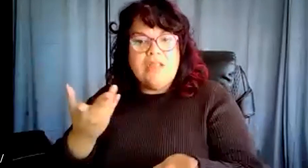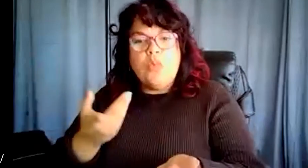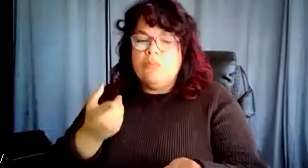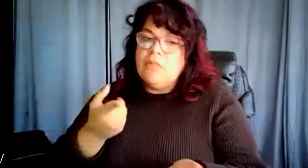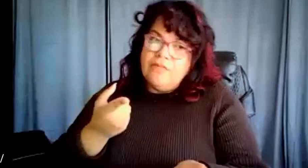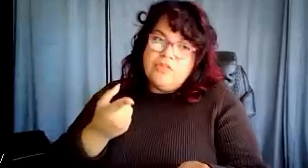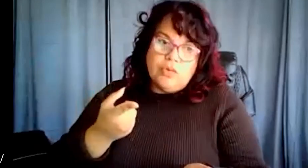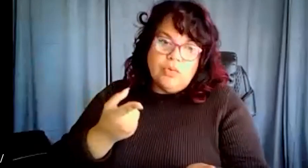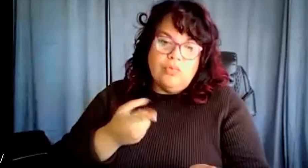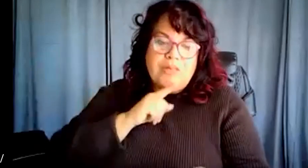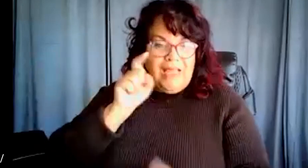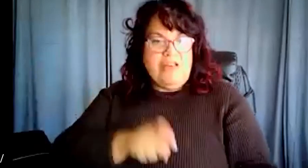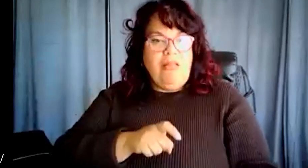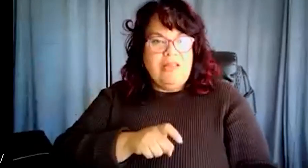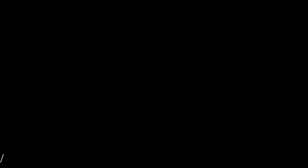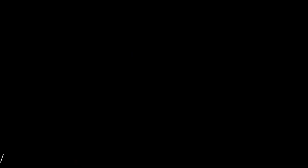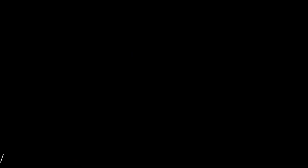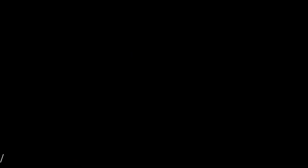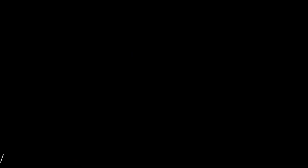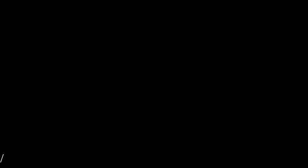that we are at very different points on our individual journeys.